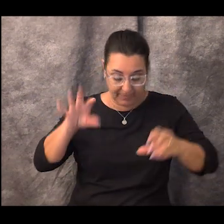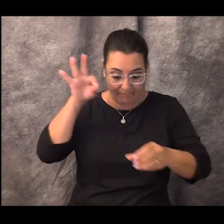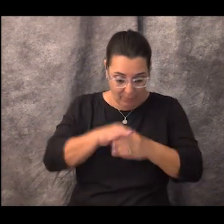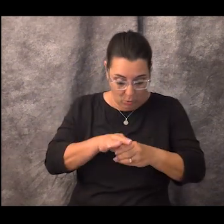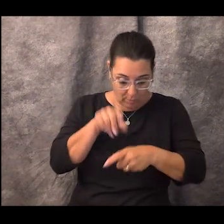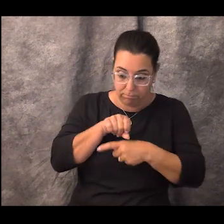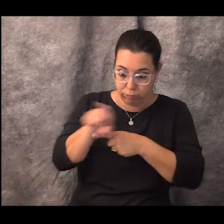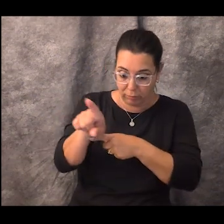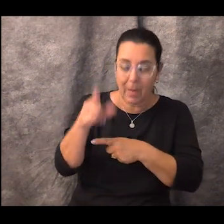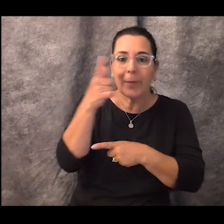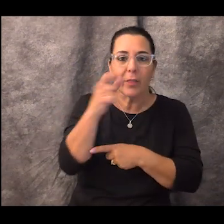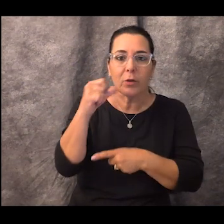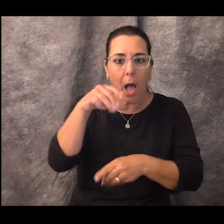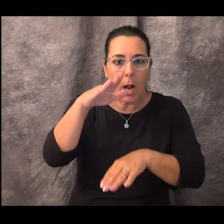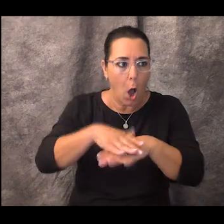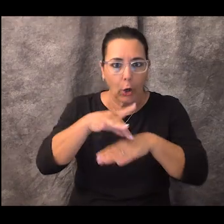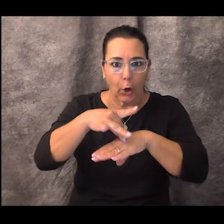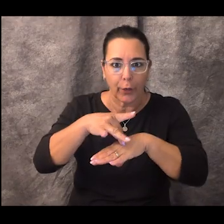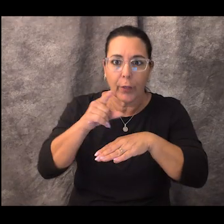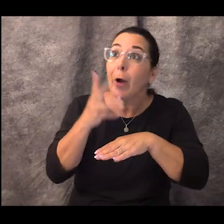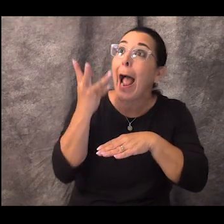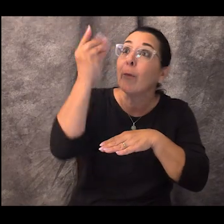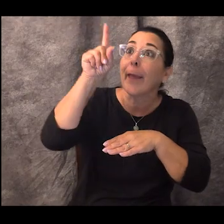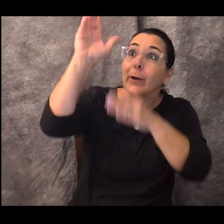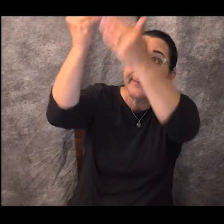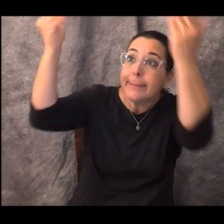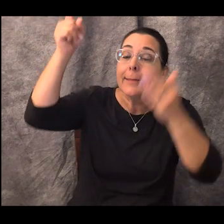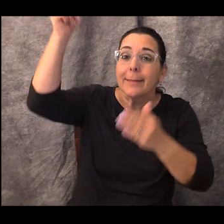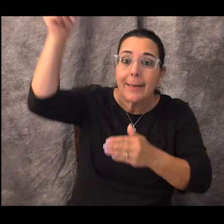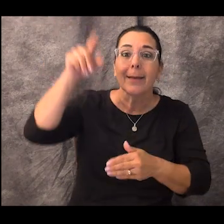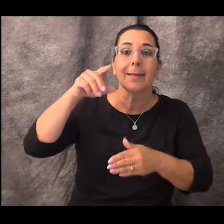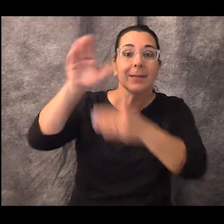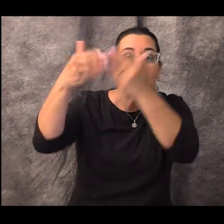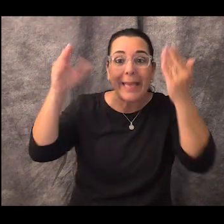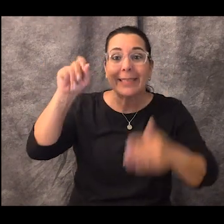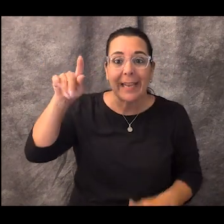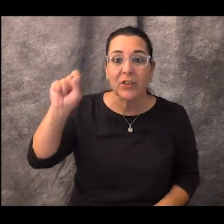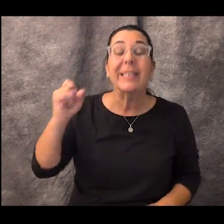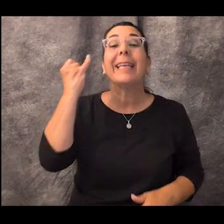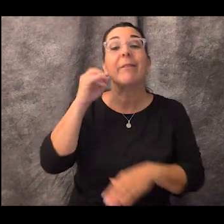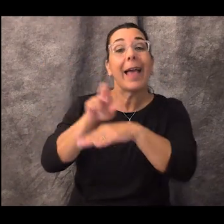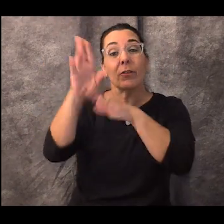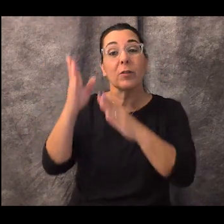Like, what else do we expect them to do? (Eric) Right, right. (Michelle) If we can make it work for astronauts in space.